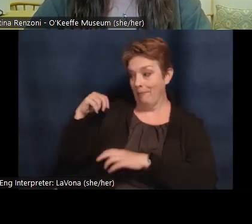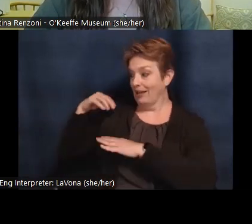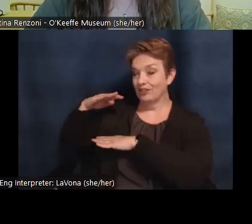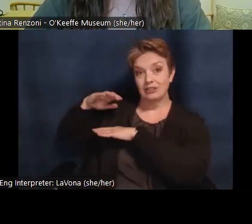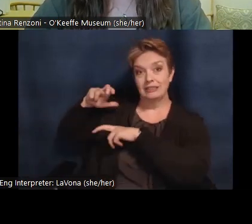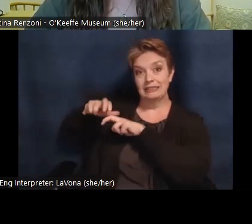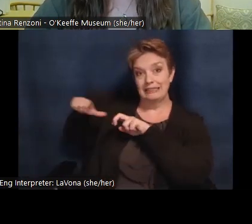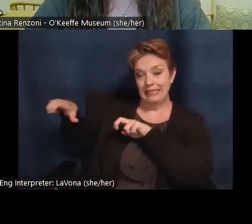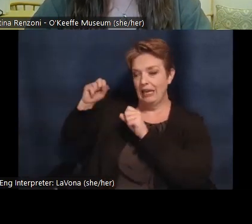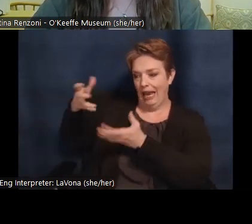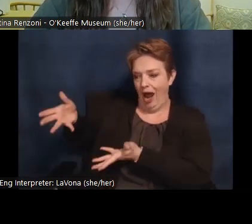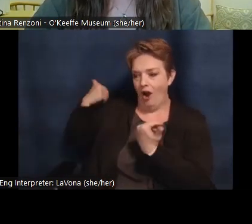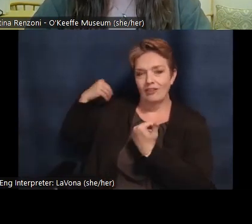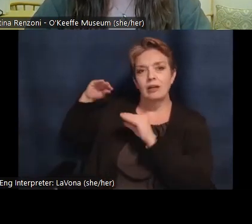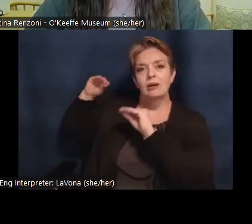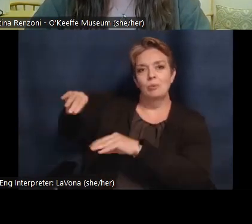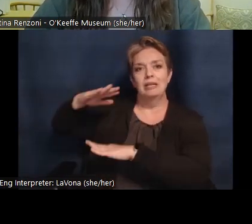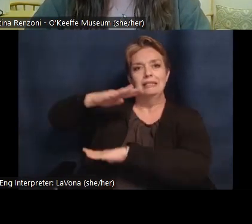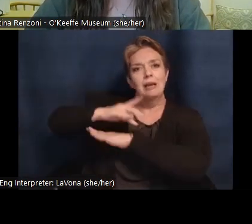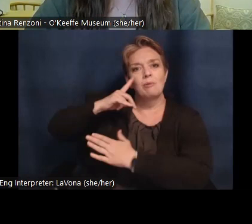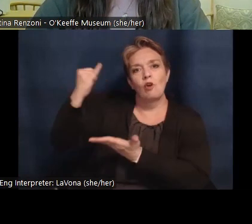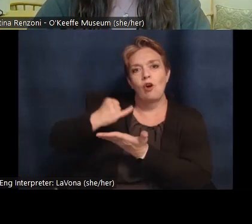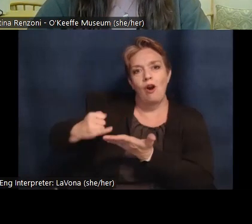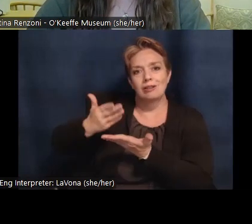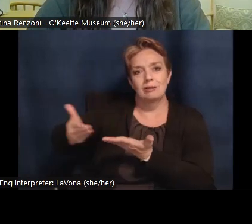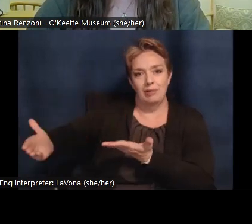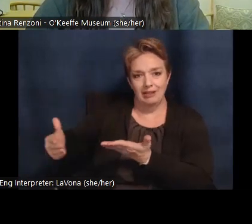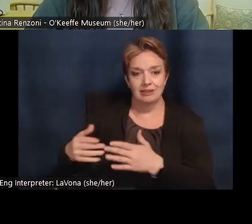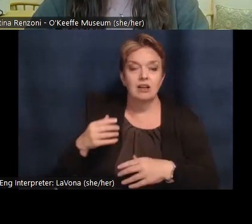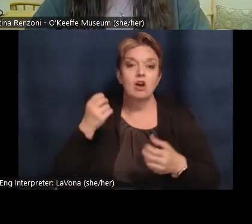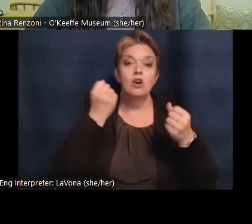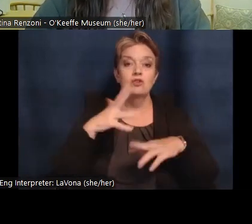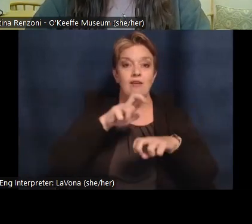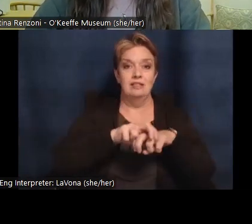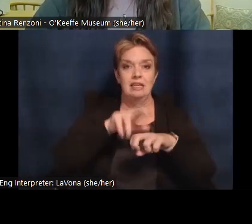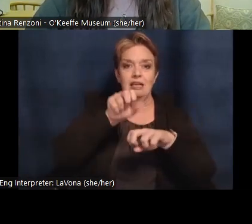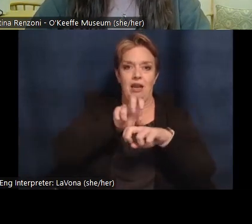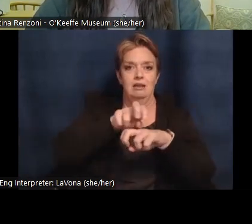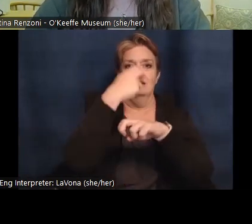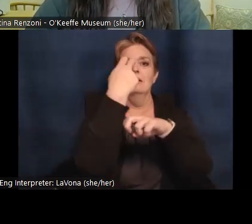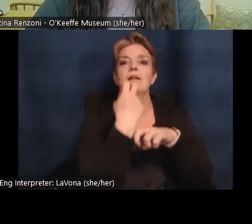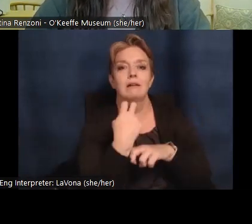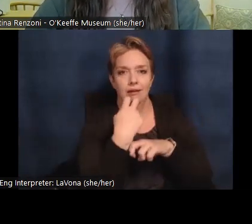The driver's seat could turn around to face the back and she could use the back seat as an easel for her canvases.